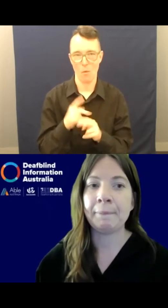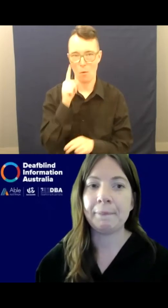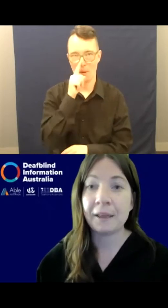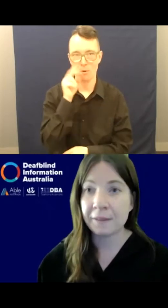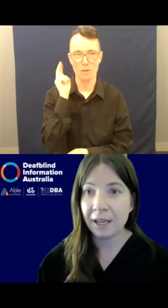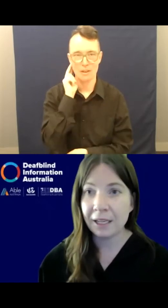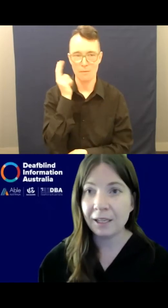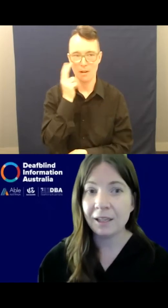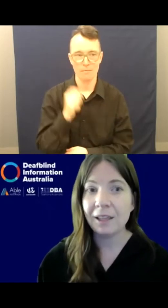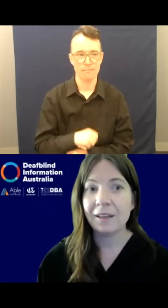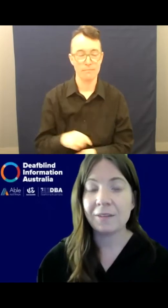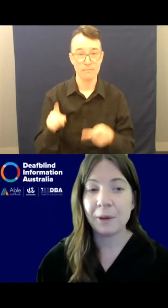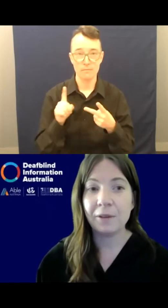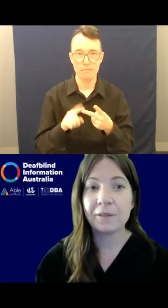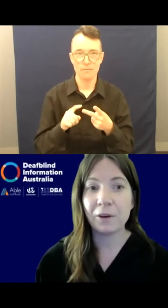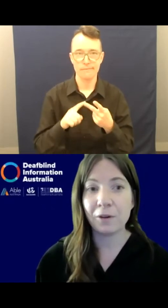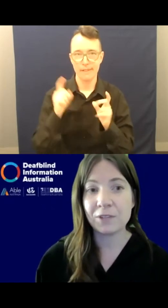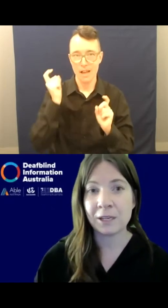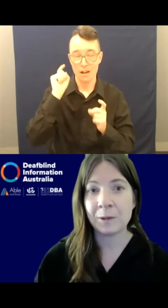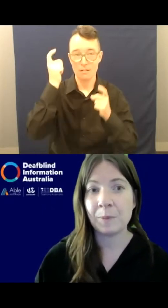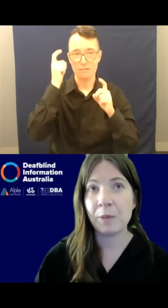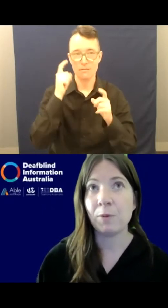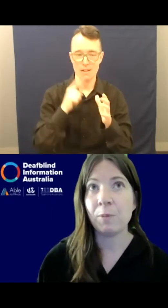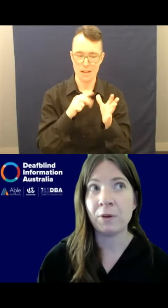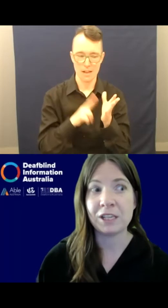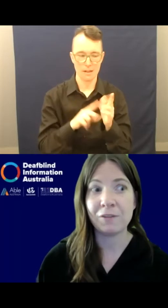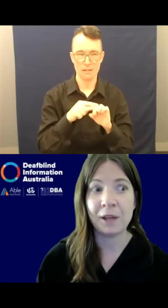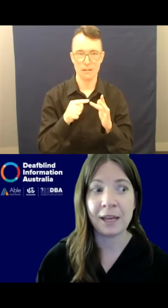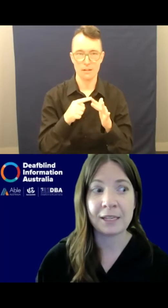Anxiety as well. So often people born deafblind